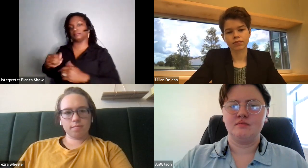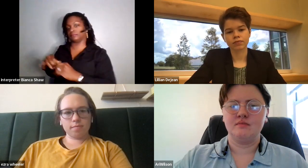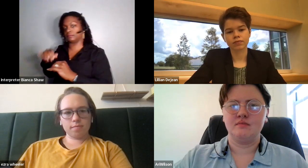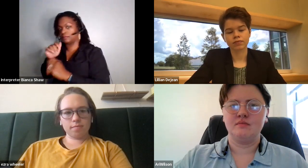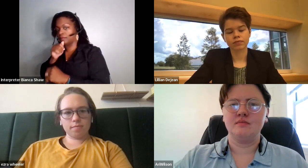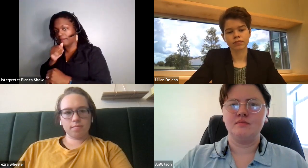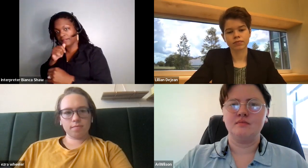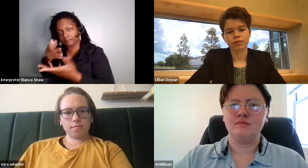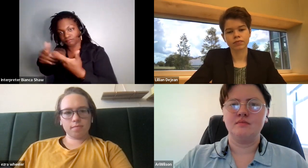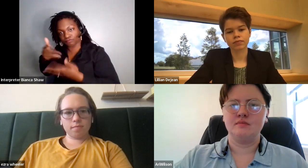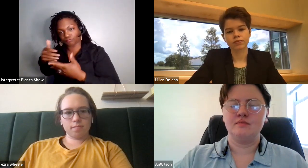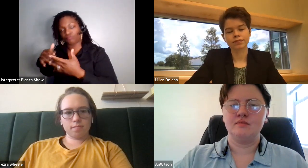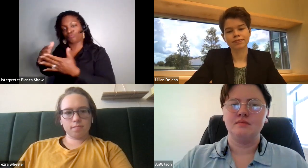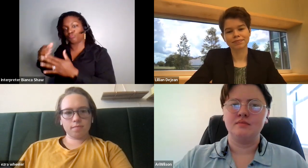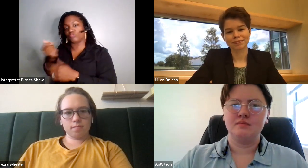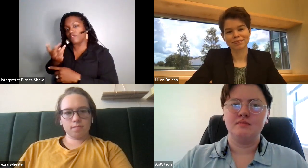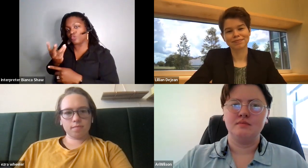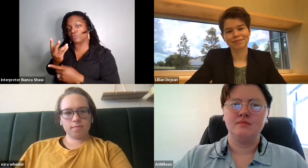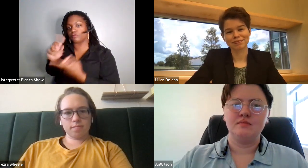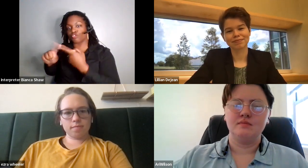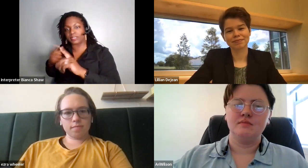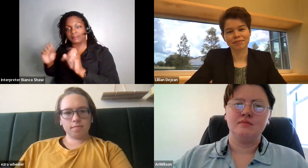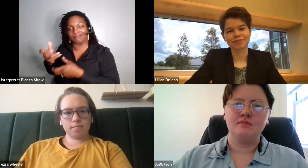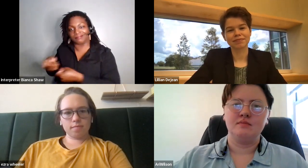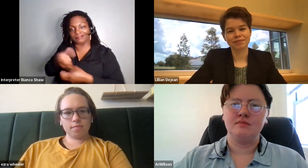Or so maybe a couple of people you know or we we don't even say it, you know.